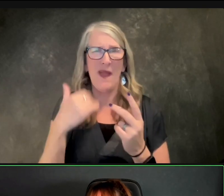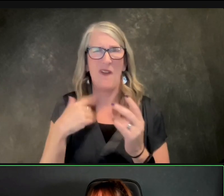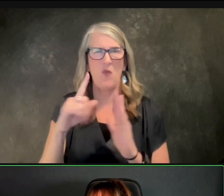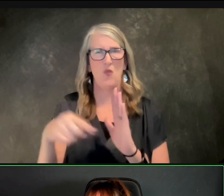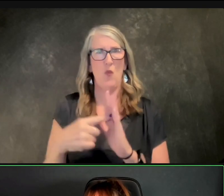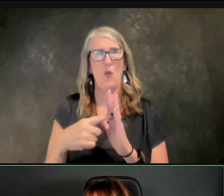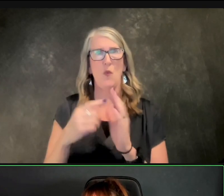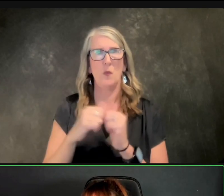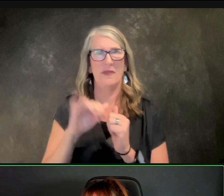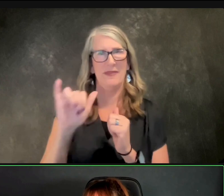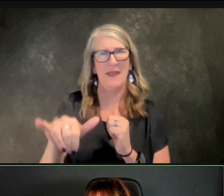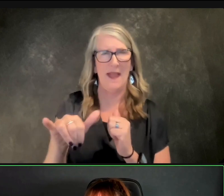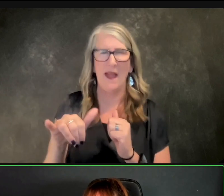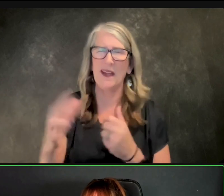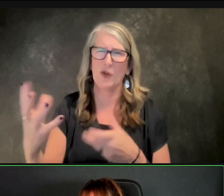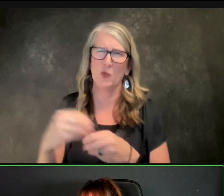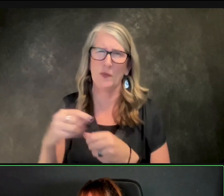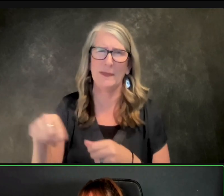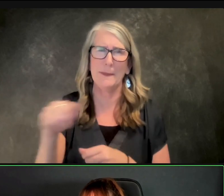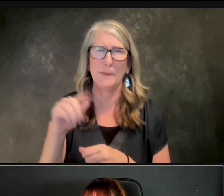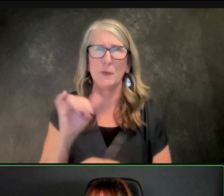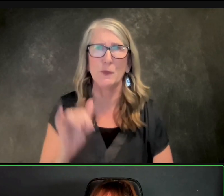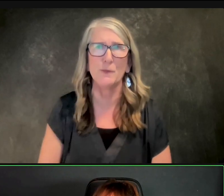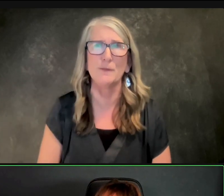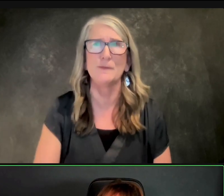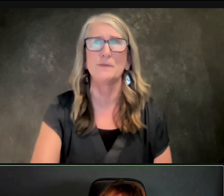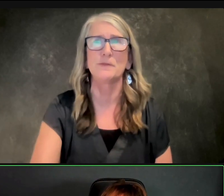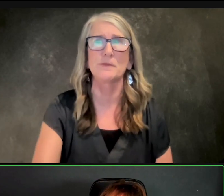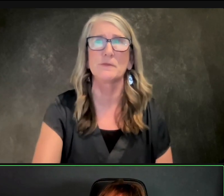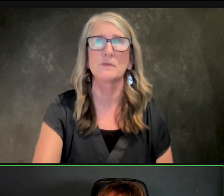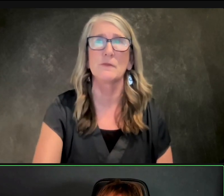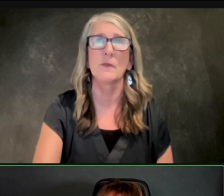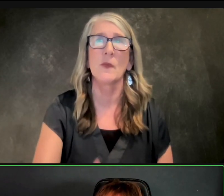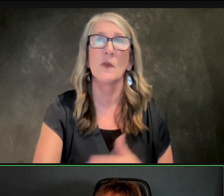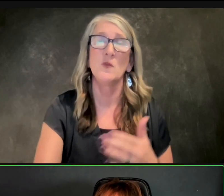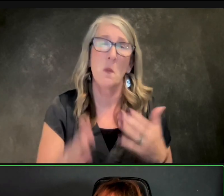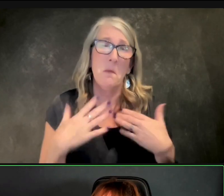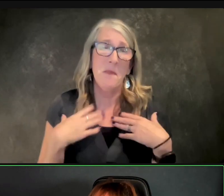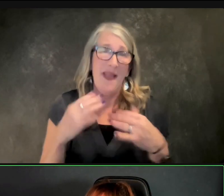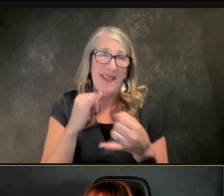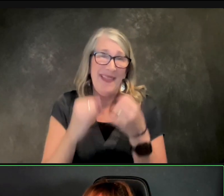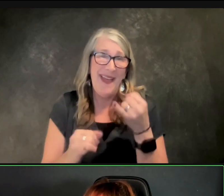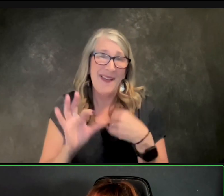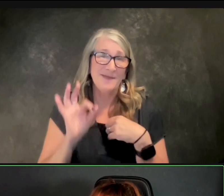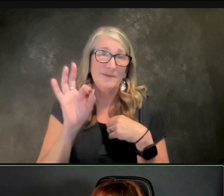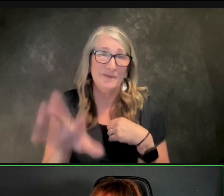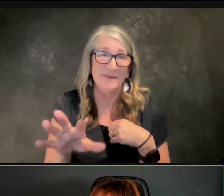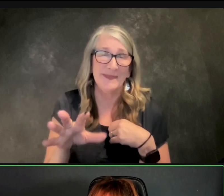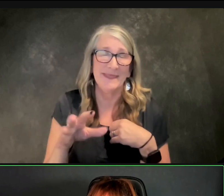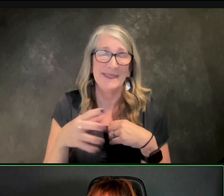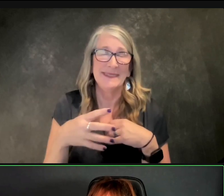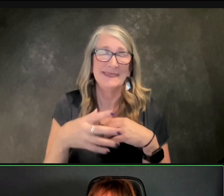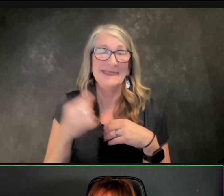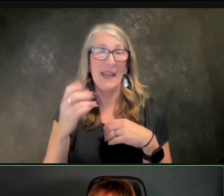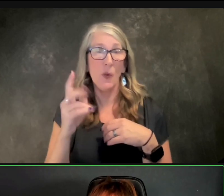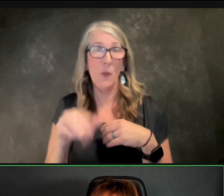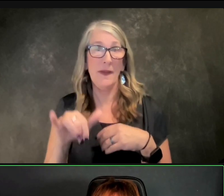Other faculty members and people who play a role in that study abroad opportunity should all share in the planning phases.